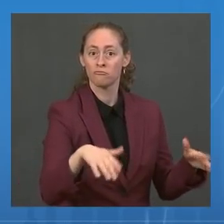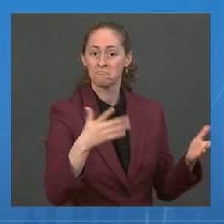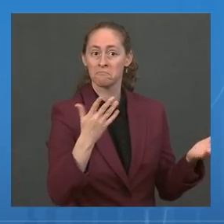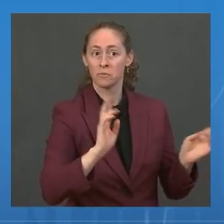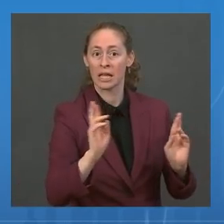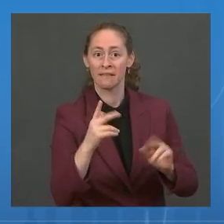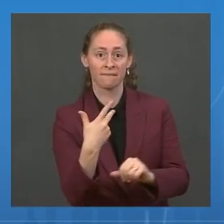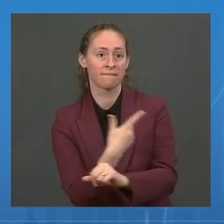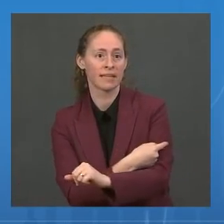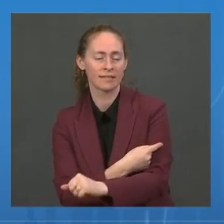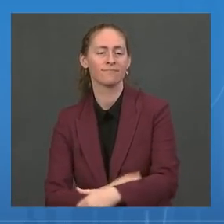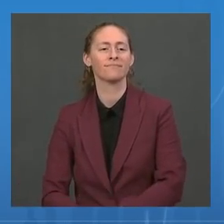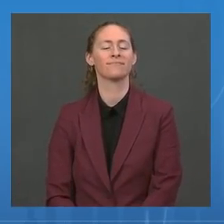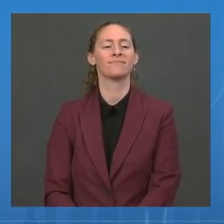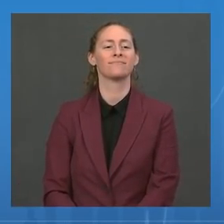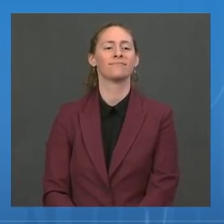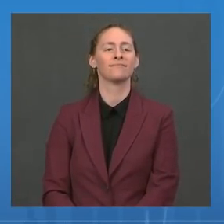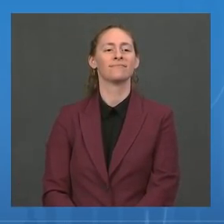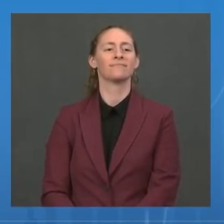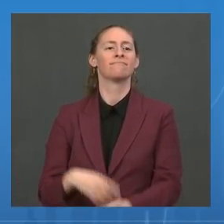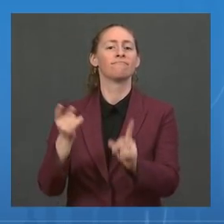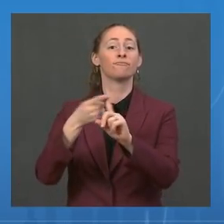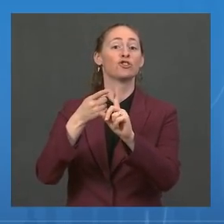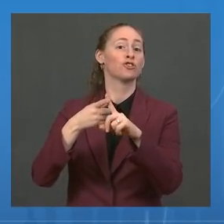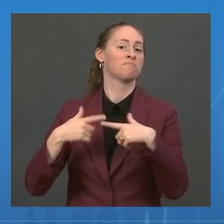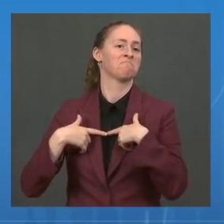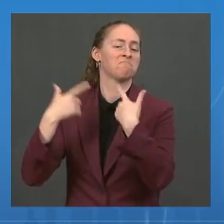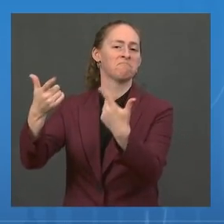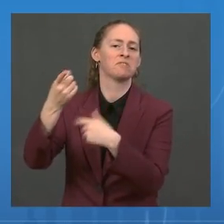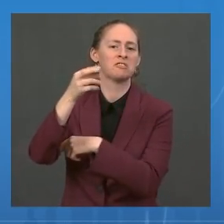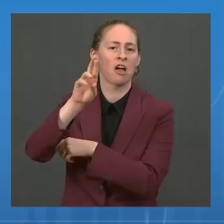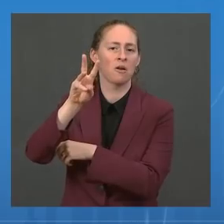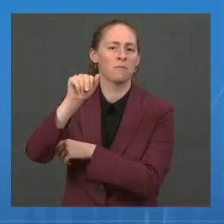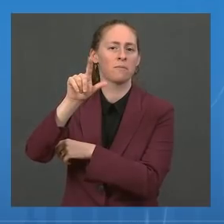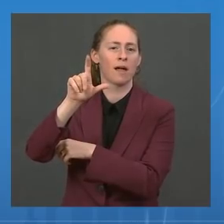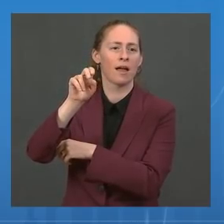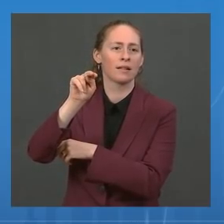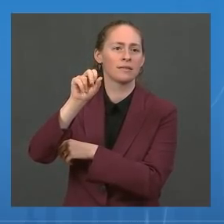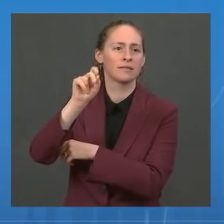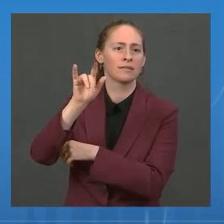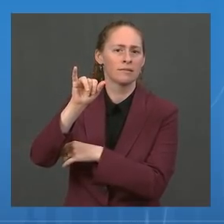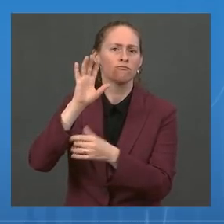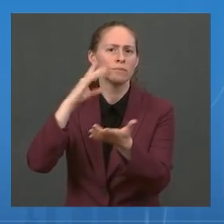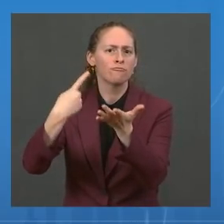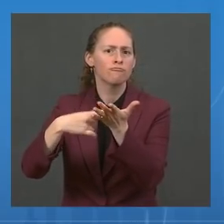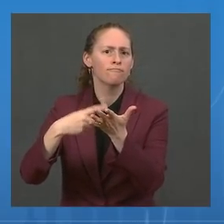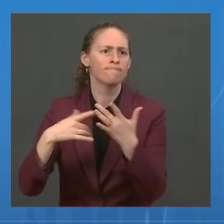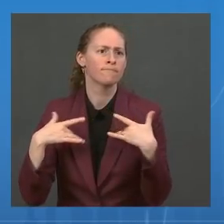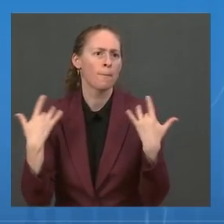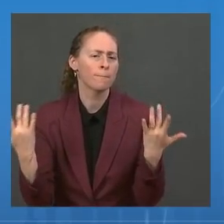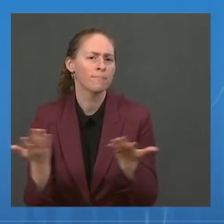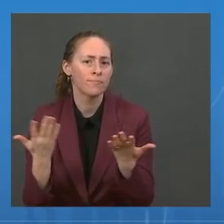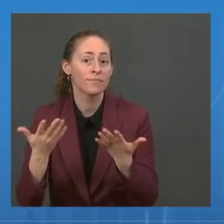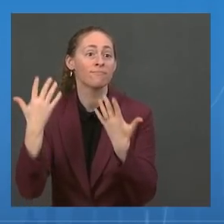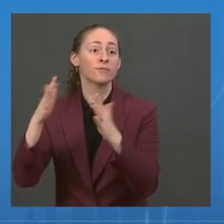on the state of the pandemic and the impact of vaccines, and then Dr. Fauci to present on the effectiveness of vaccines